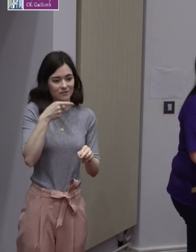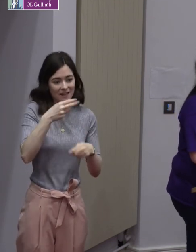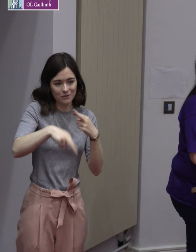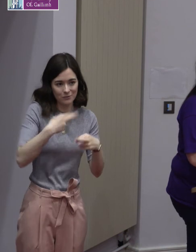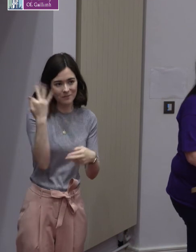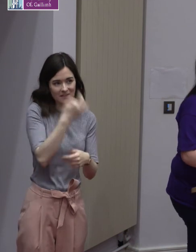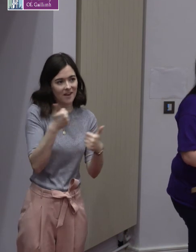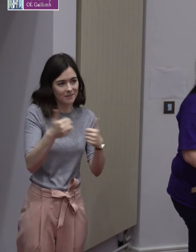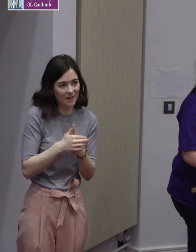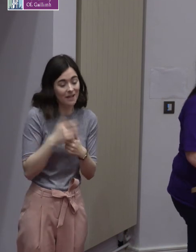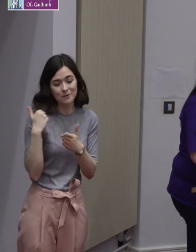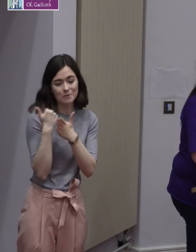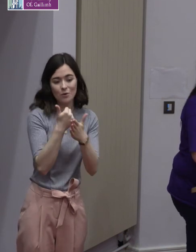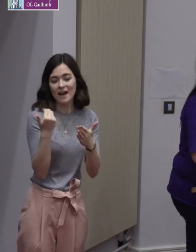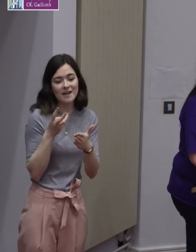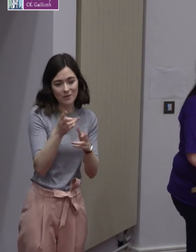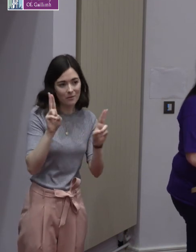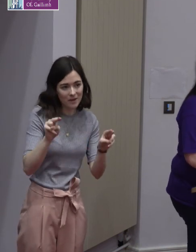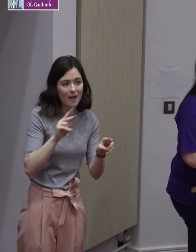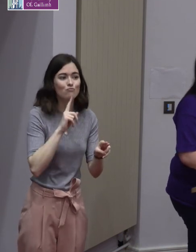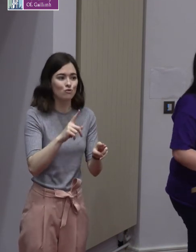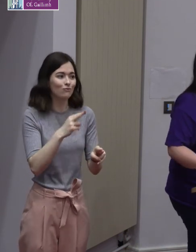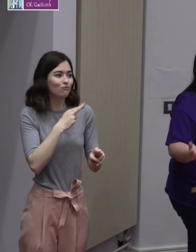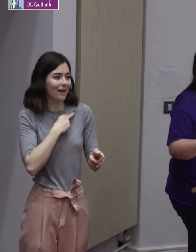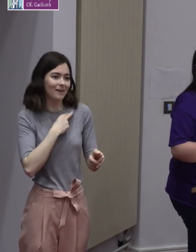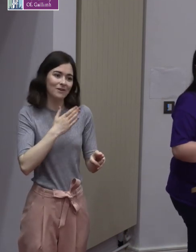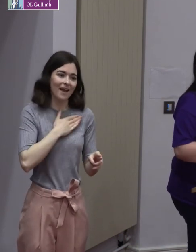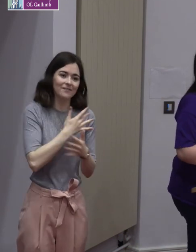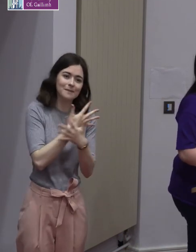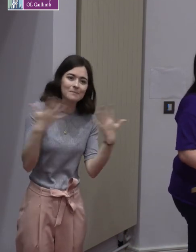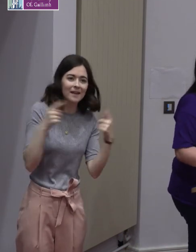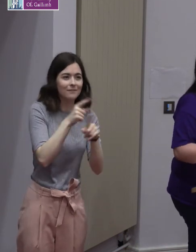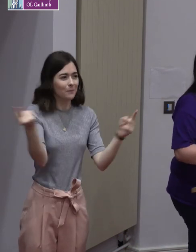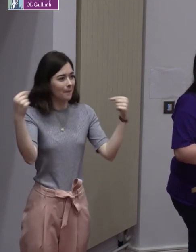We support you in any way that you want, so we want as many people as possible to come.